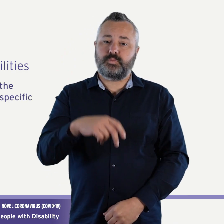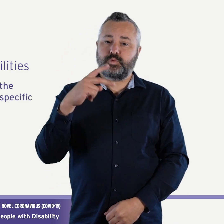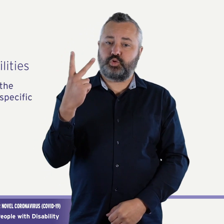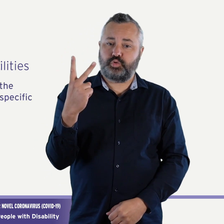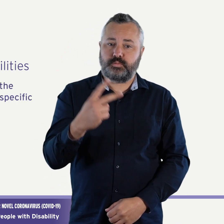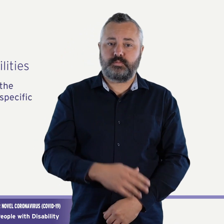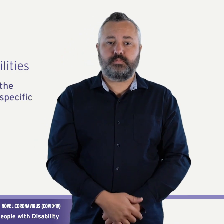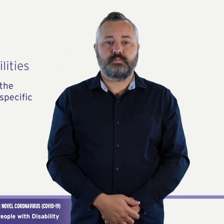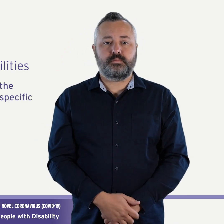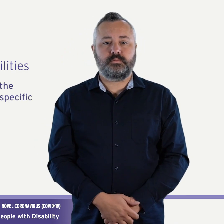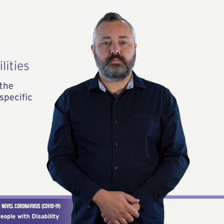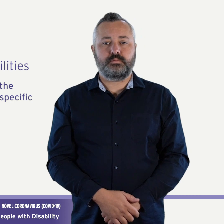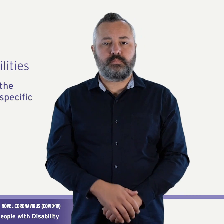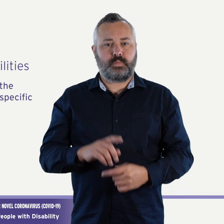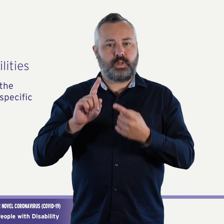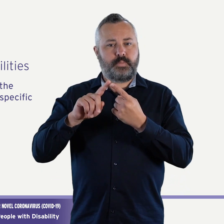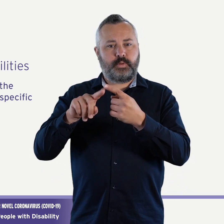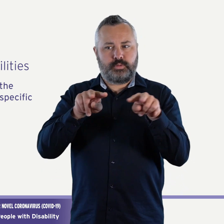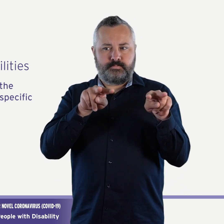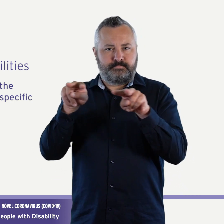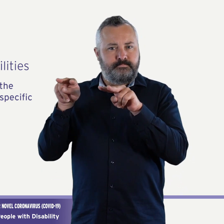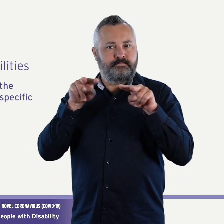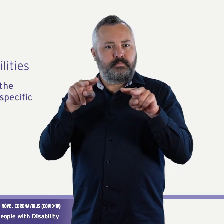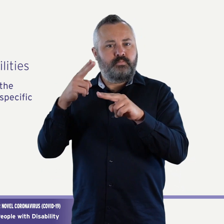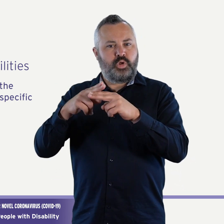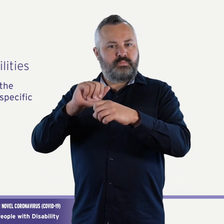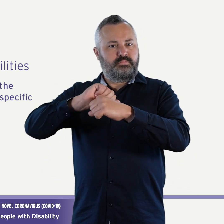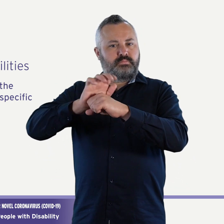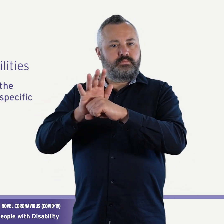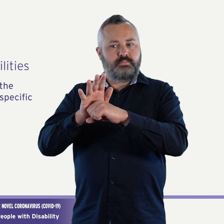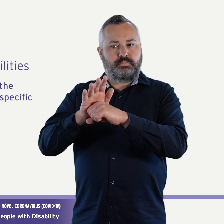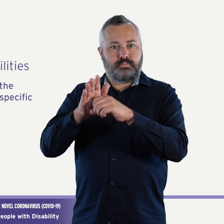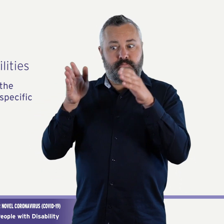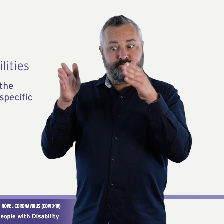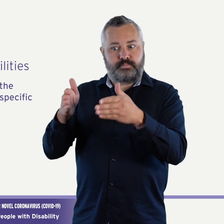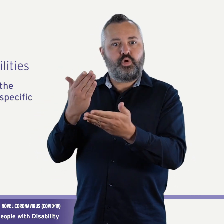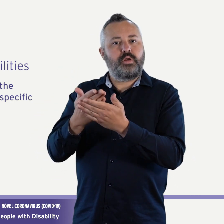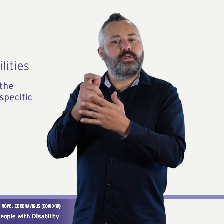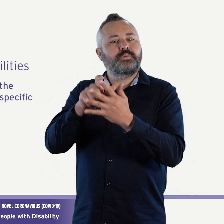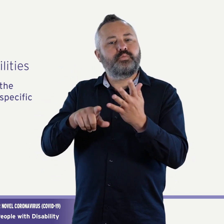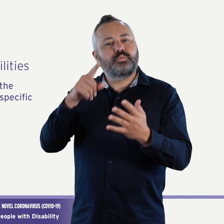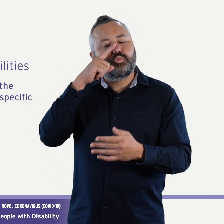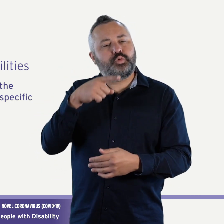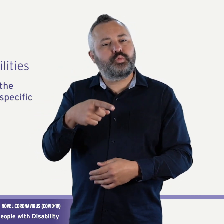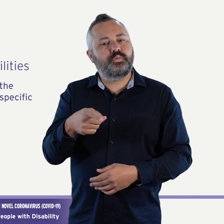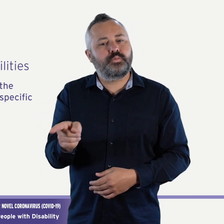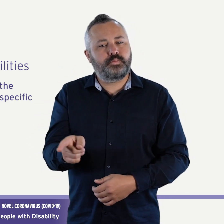2. Ongoing assessment of the epidemiology of COVID-19 specific to people with disability.